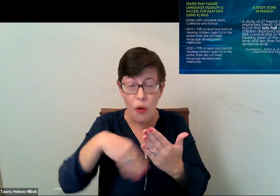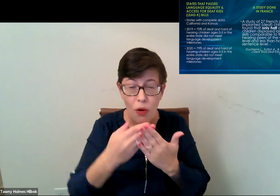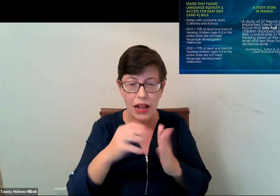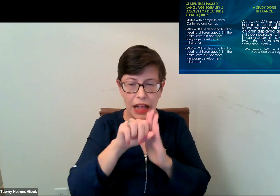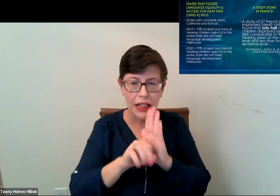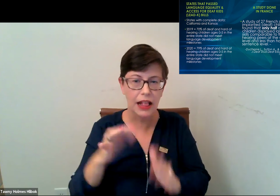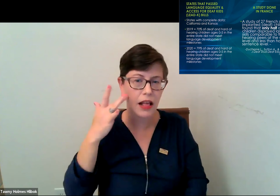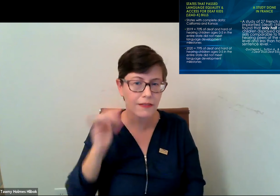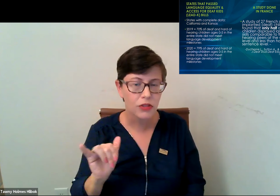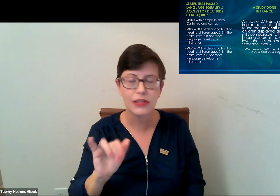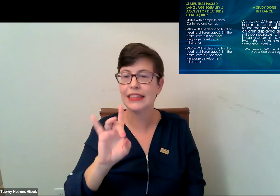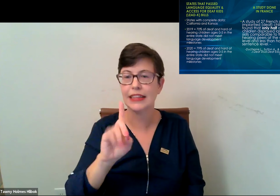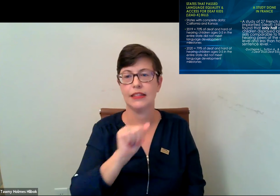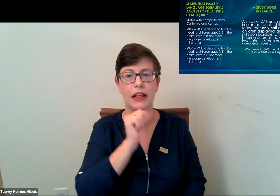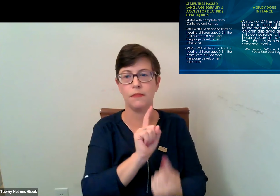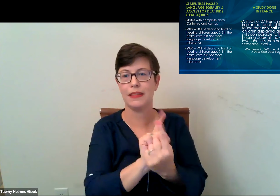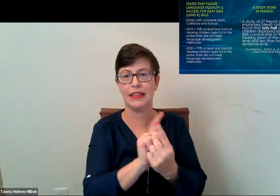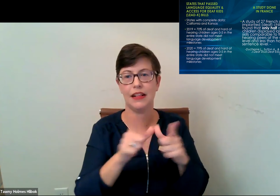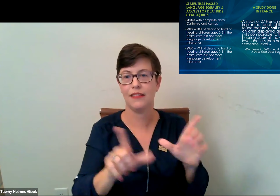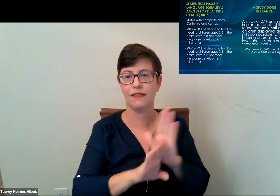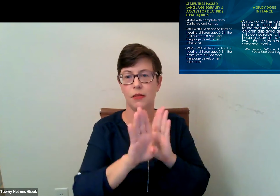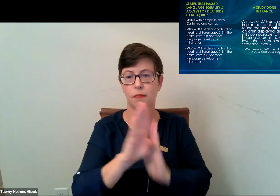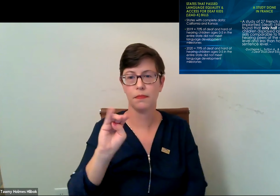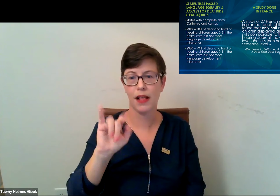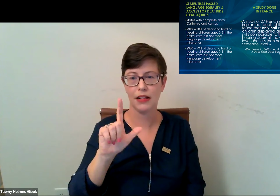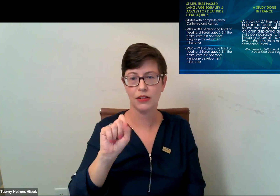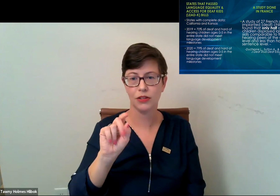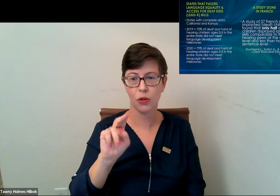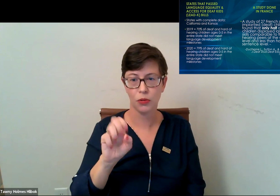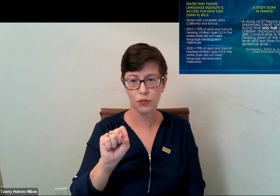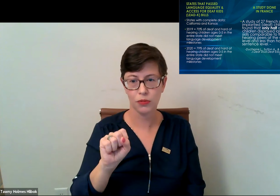of hearing children ages zero to five in the entire state did not meet language milestones.